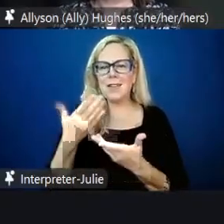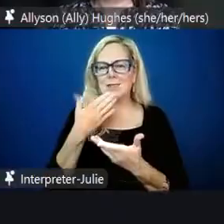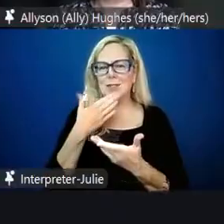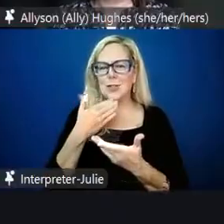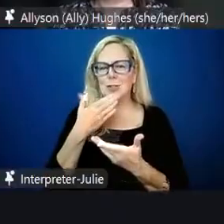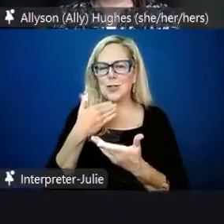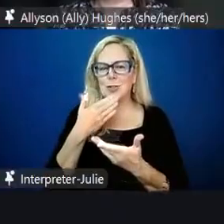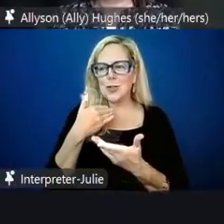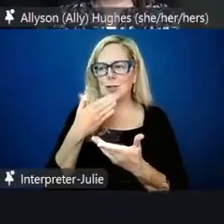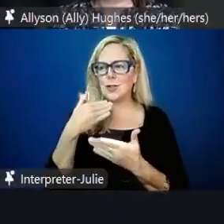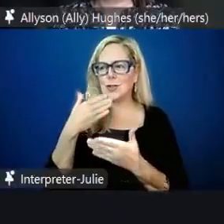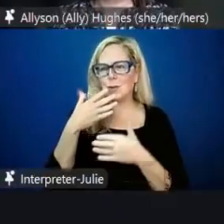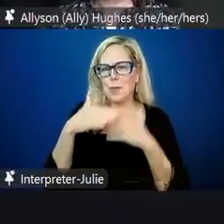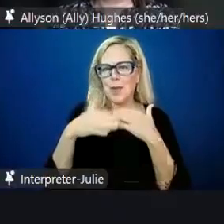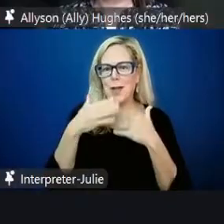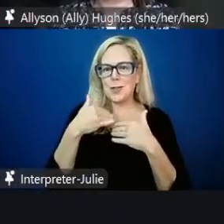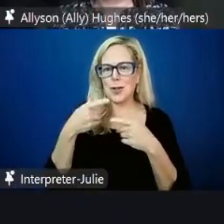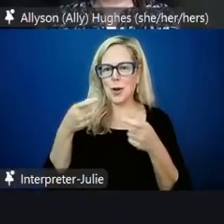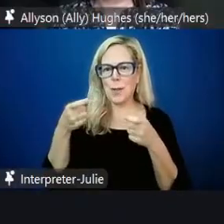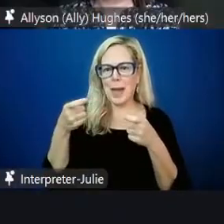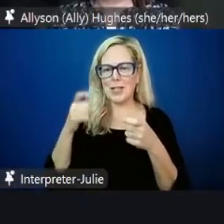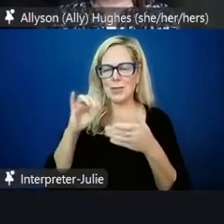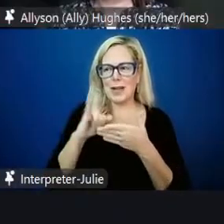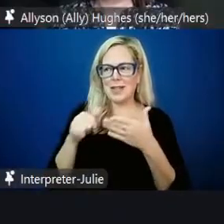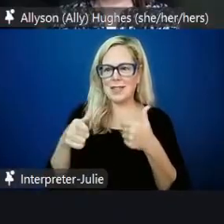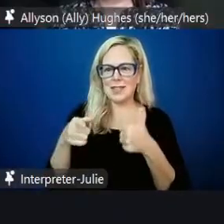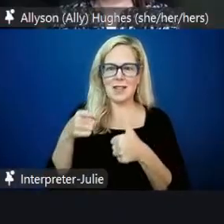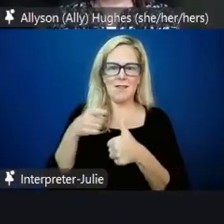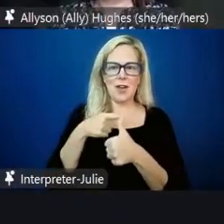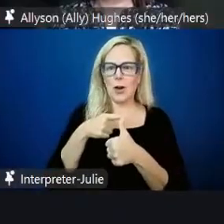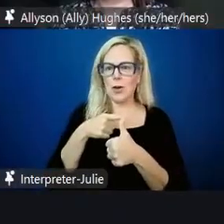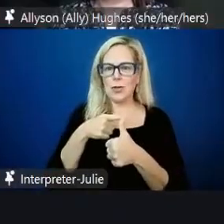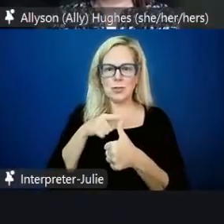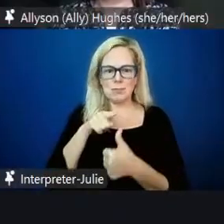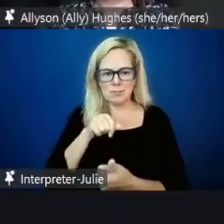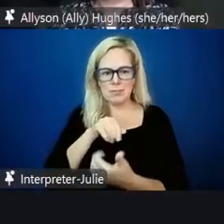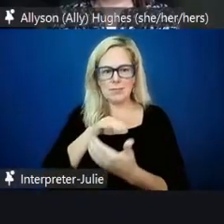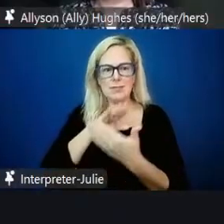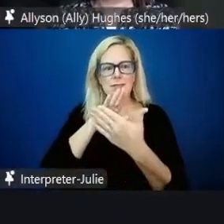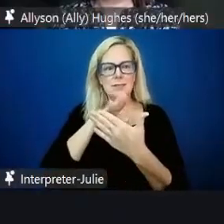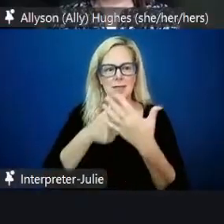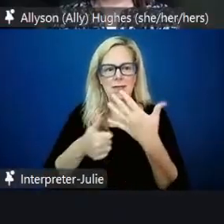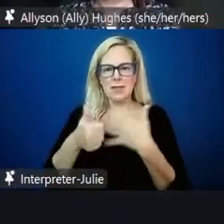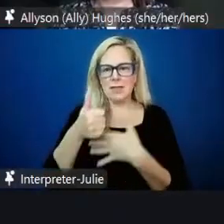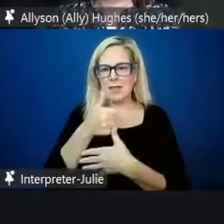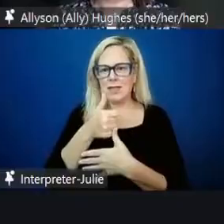And while that does influence quite a bit and can lead to plenty of other symptoms,